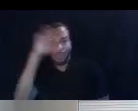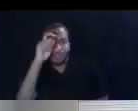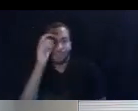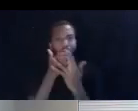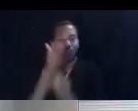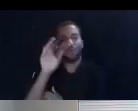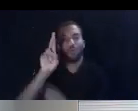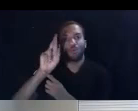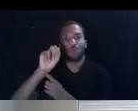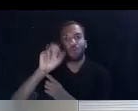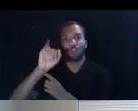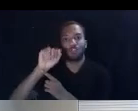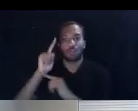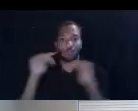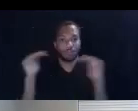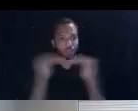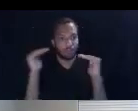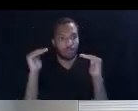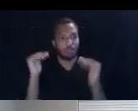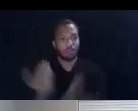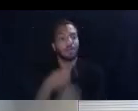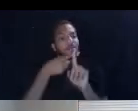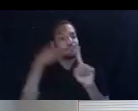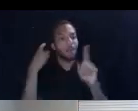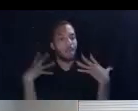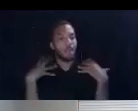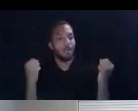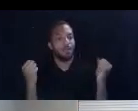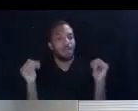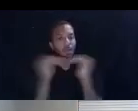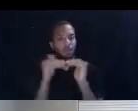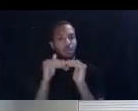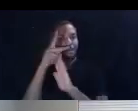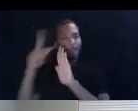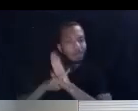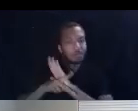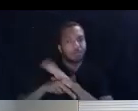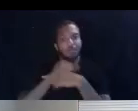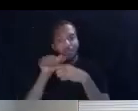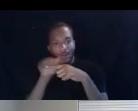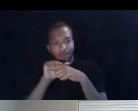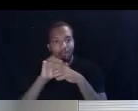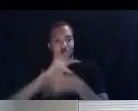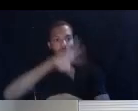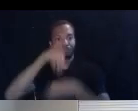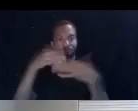as part of the movement to dismantle white supremacy and shift the imbalance of power. Our vision is that we envision a world where people of color